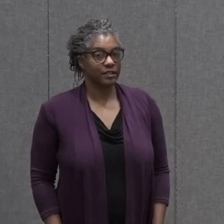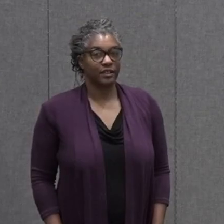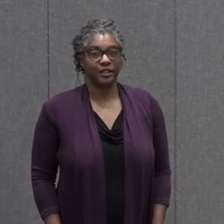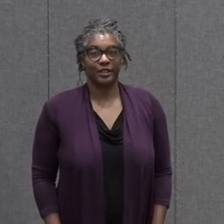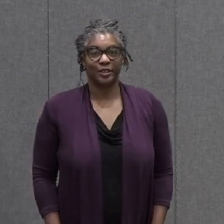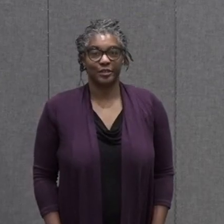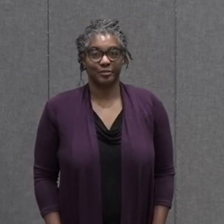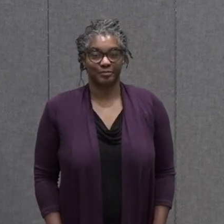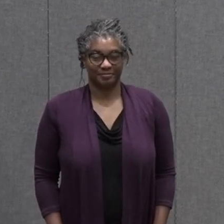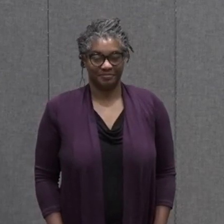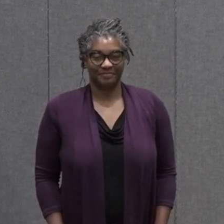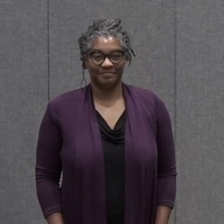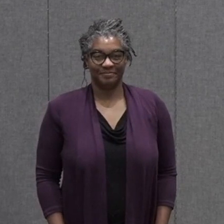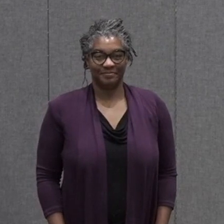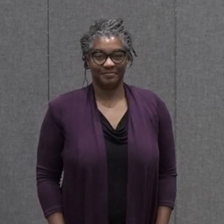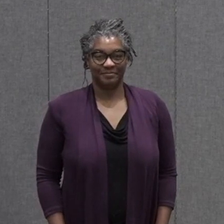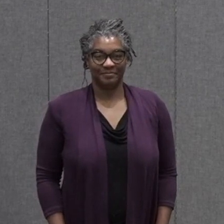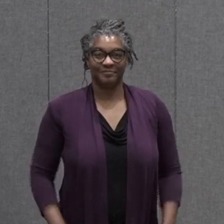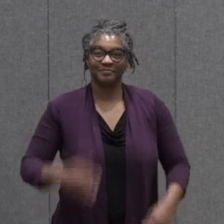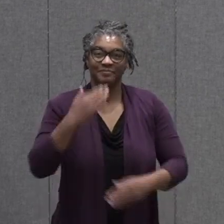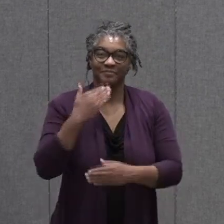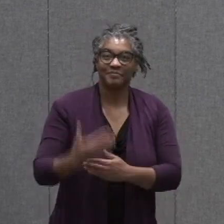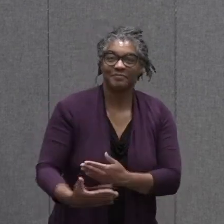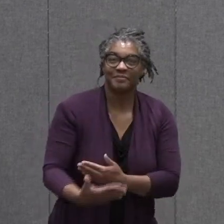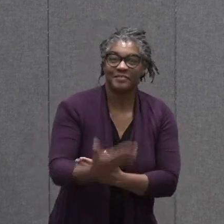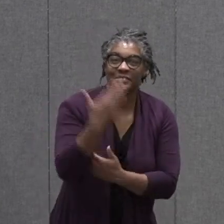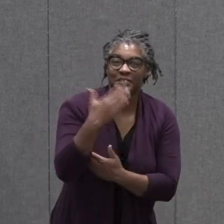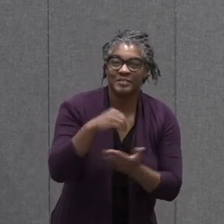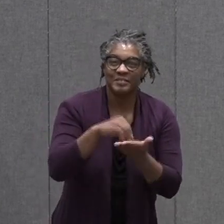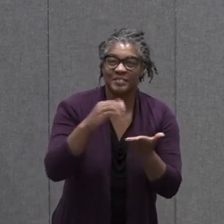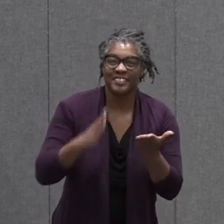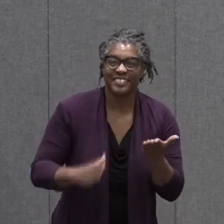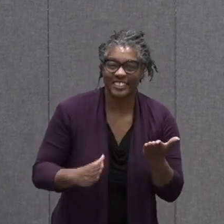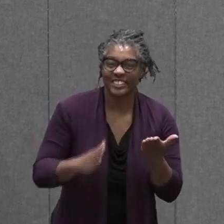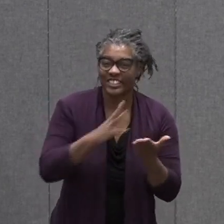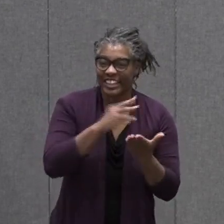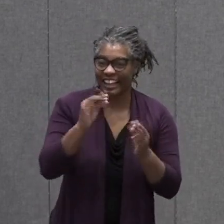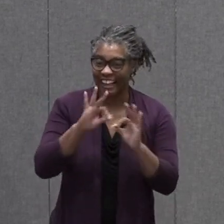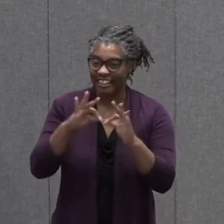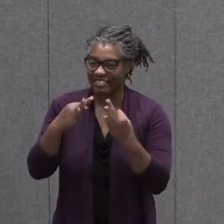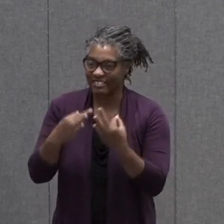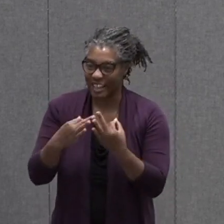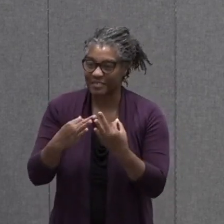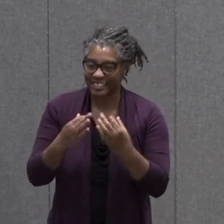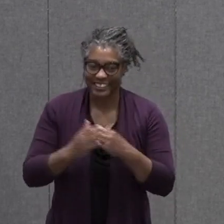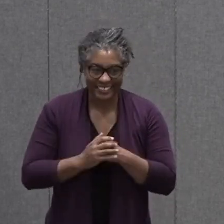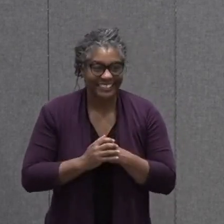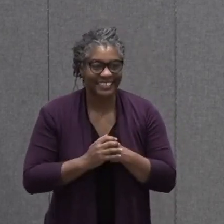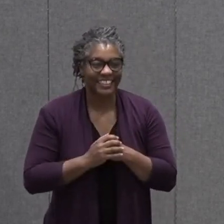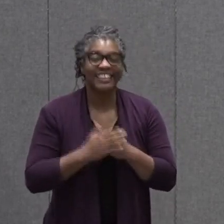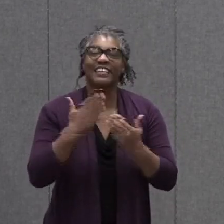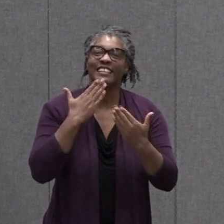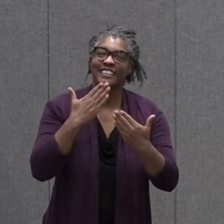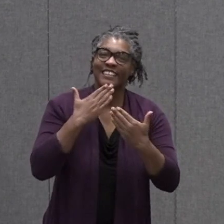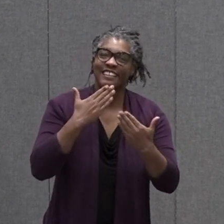[Crew Member] Two, one. Good morning students and families. Thank you for joining us again today, we're here